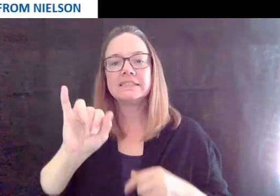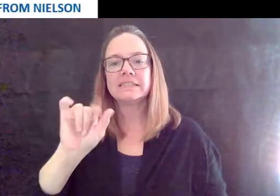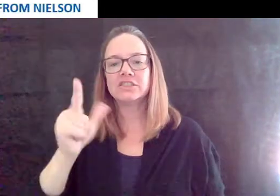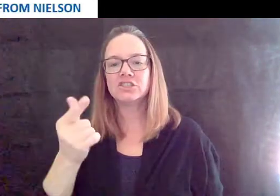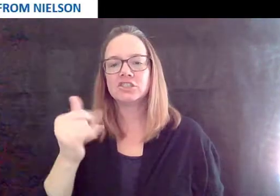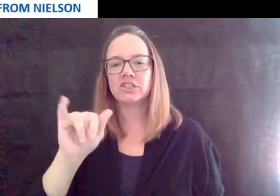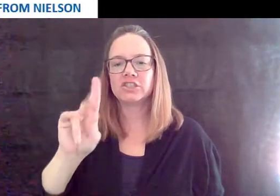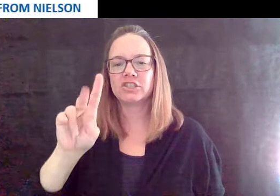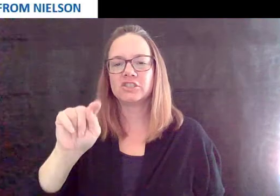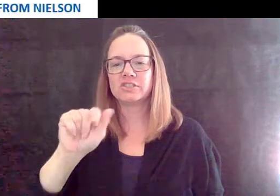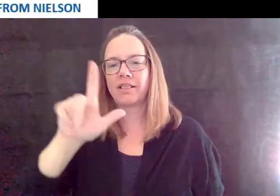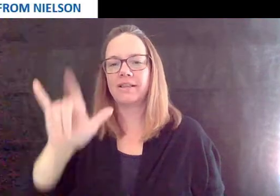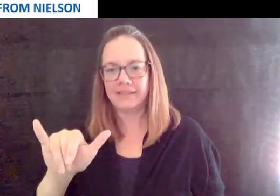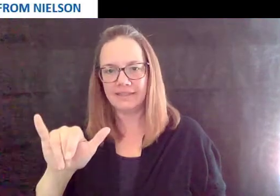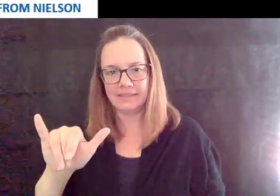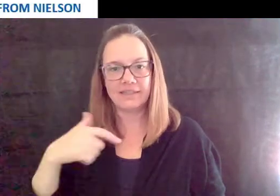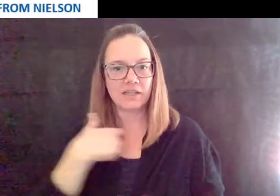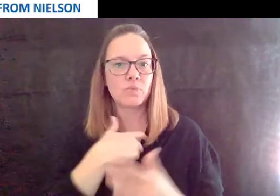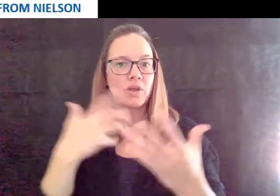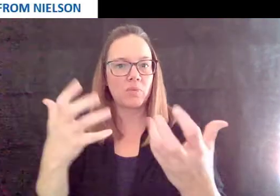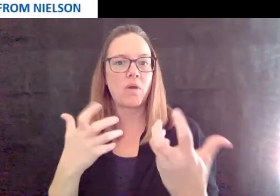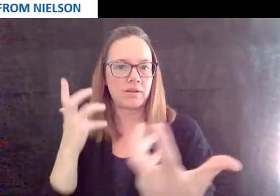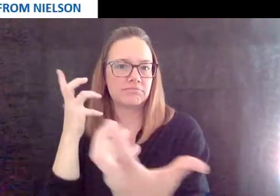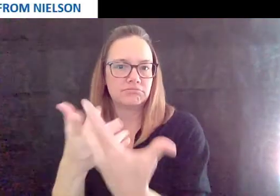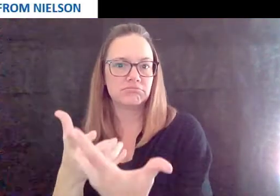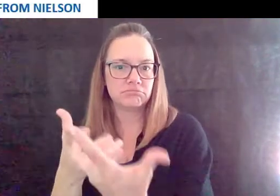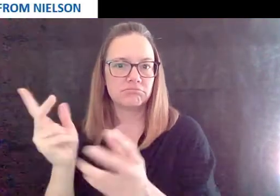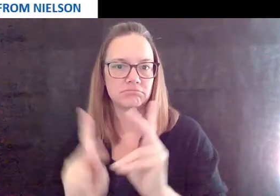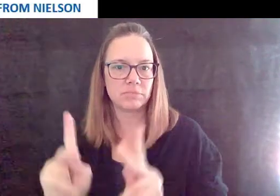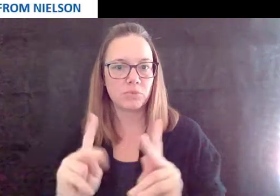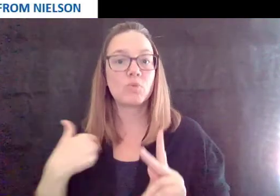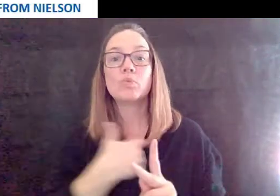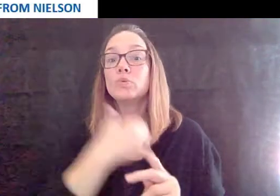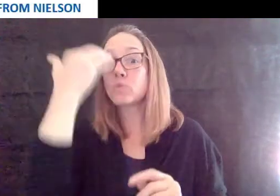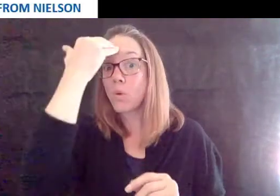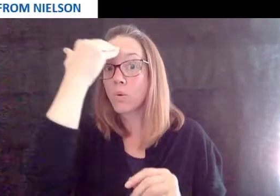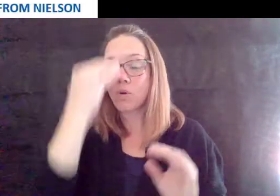we want to do the same thing there as well, right. And what we know is more and more